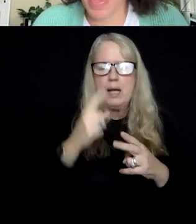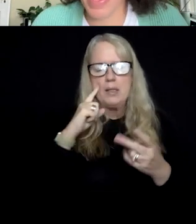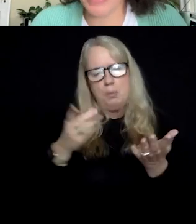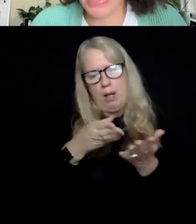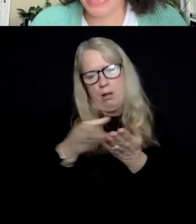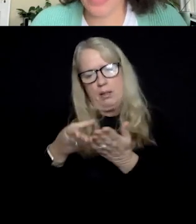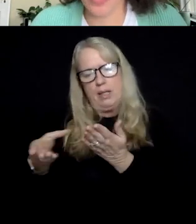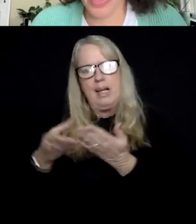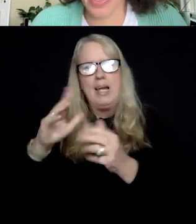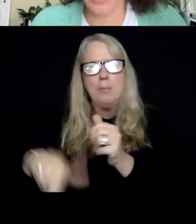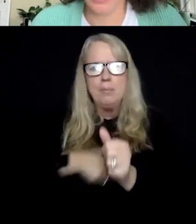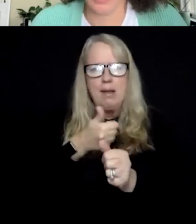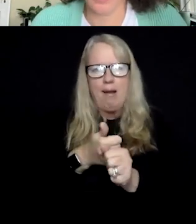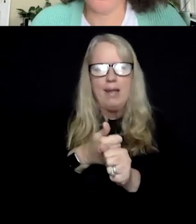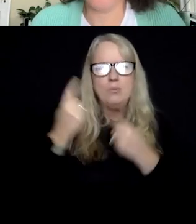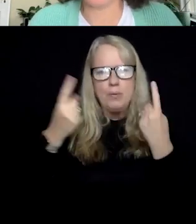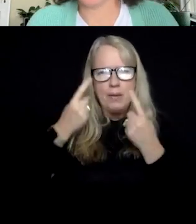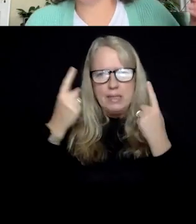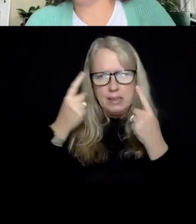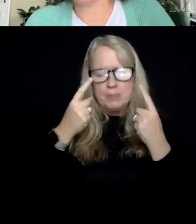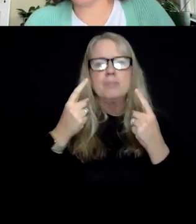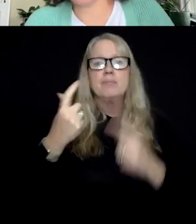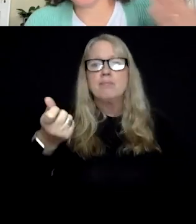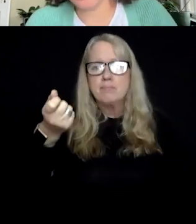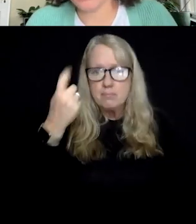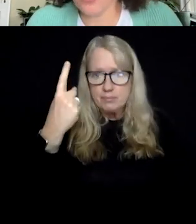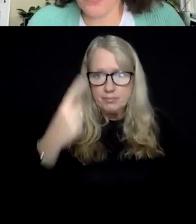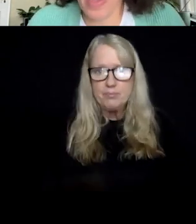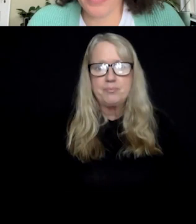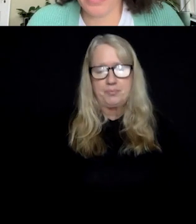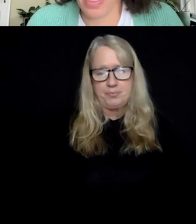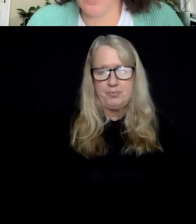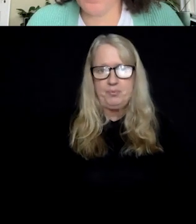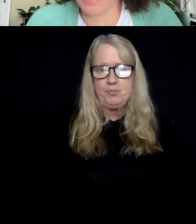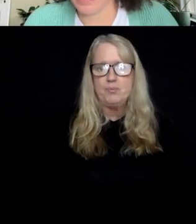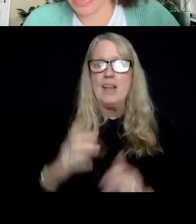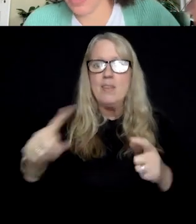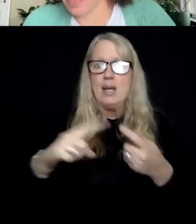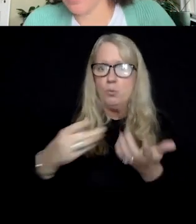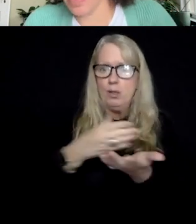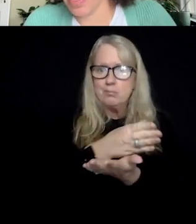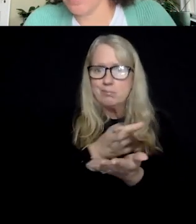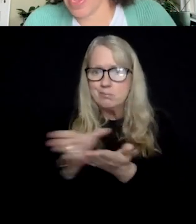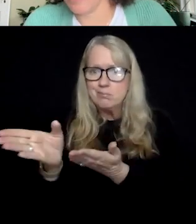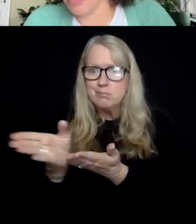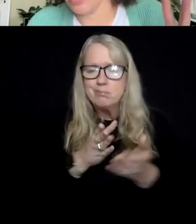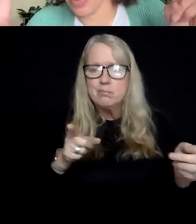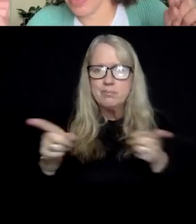BEHIND THAT. BUT THEN YOU ARE ROUTED BY THE IDR, IS WHAT